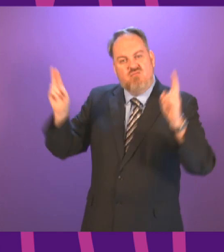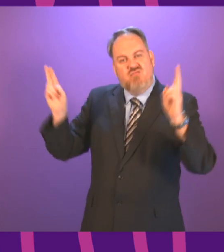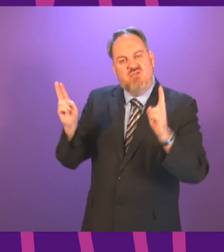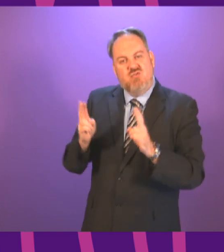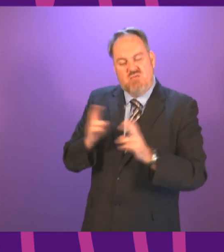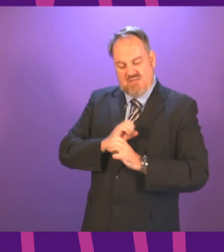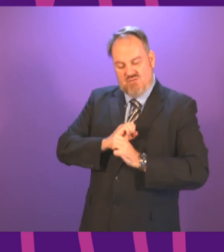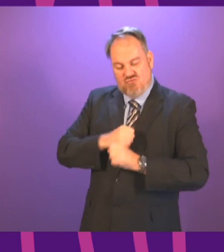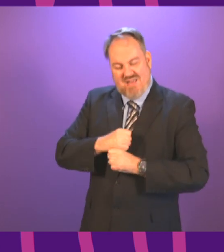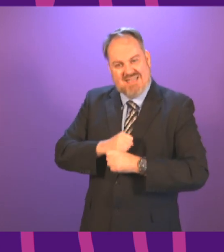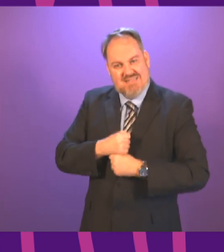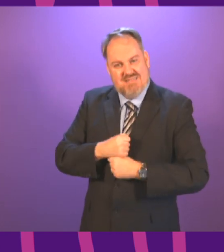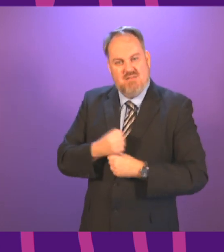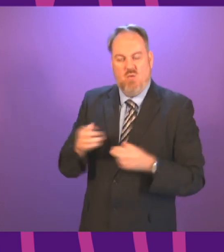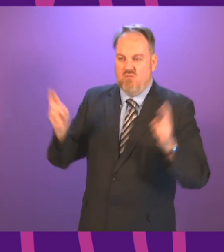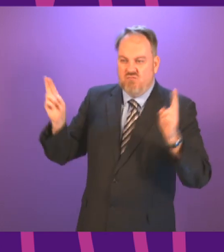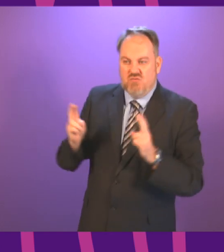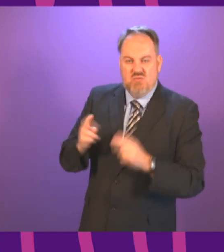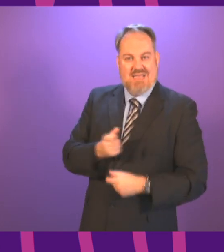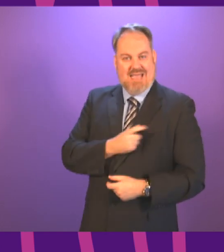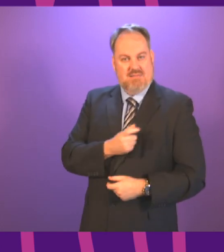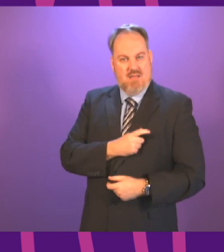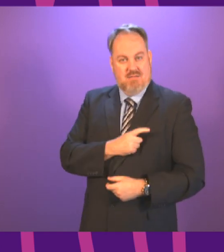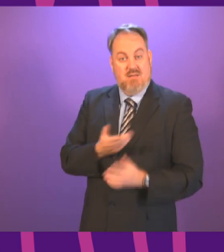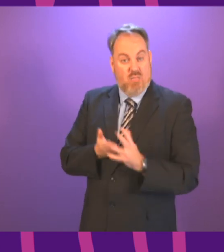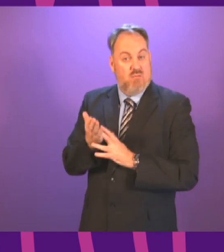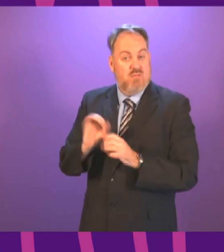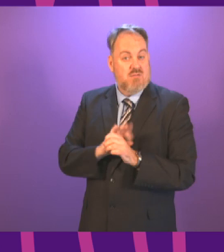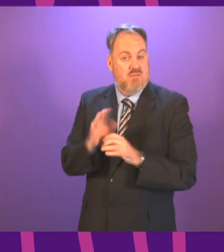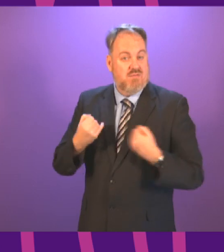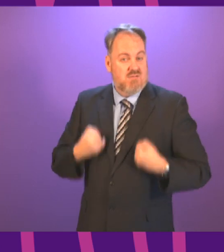increased stress and distress for residents resulting from any Covid restrictions.